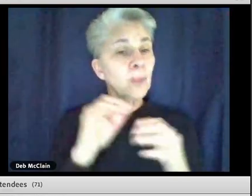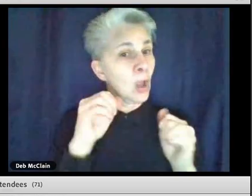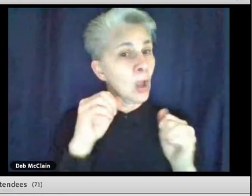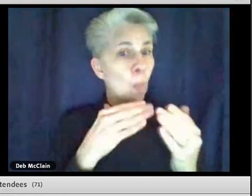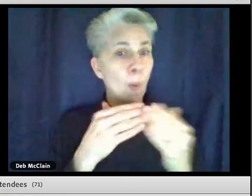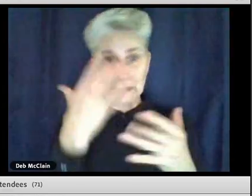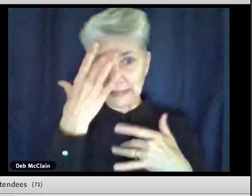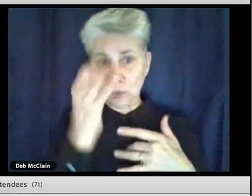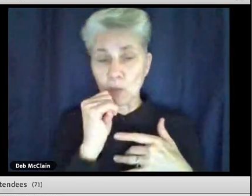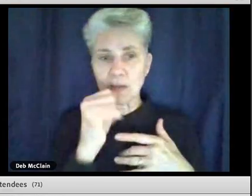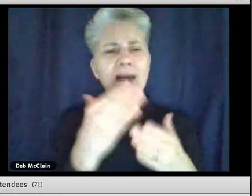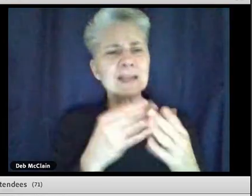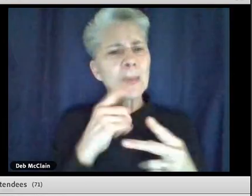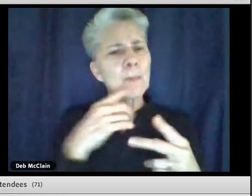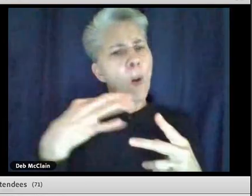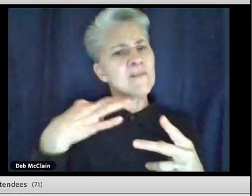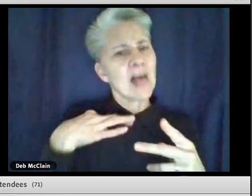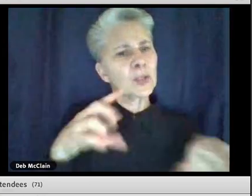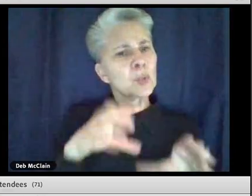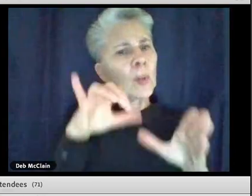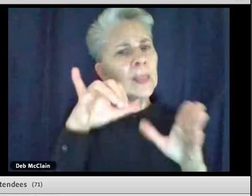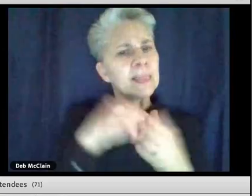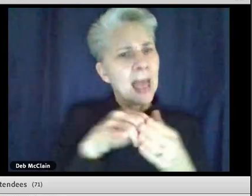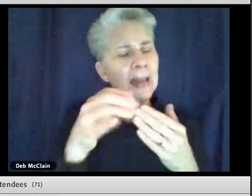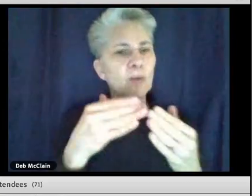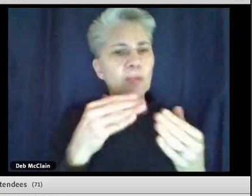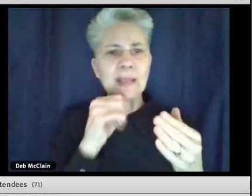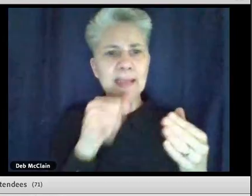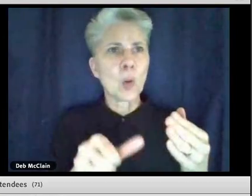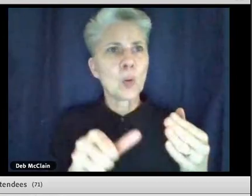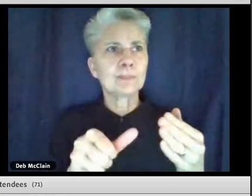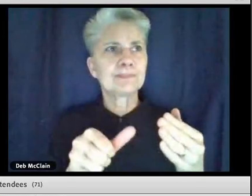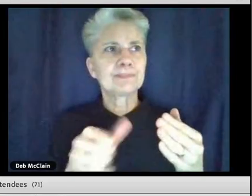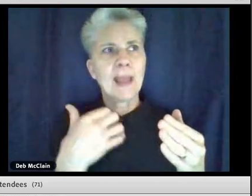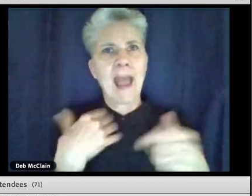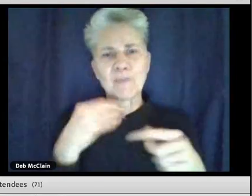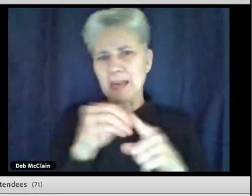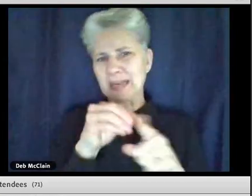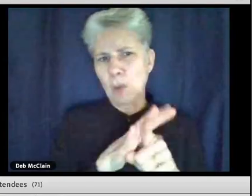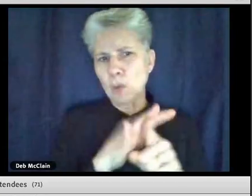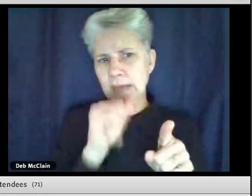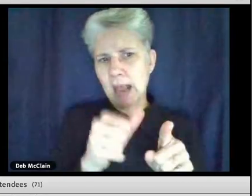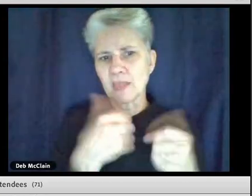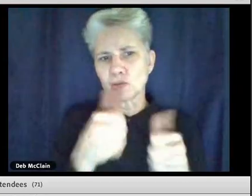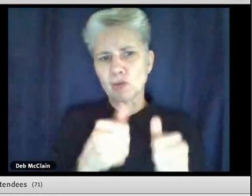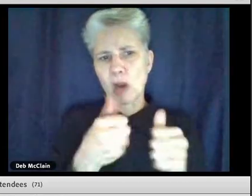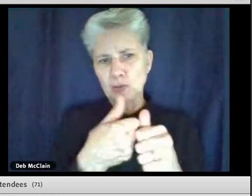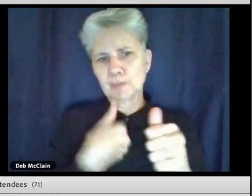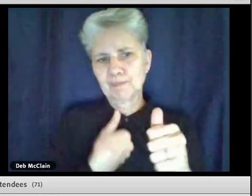and there's people that are voluntarily doing this even though they don't know, you know, haven't been exposed. They're just trying to keep things safe.